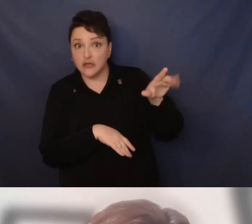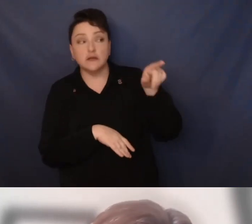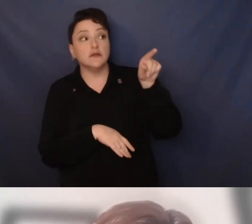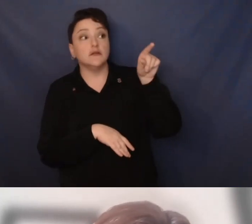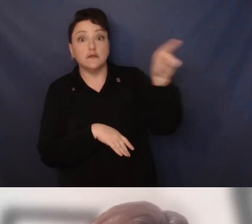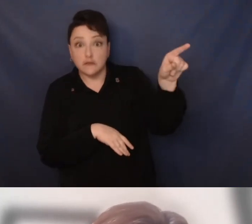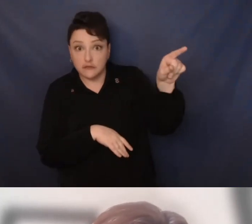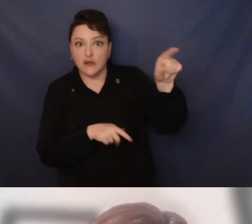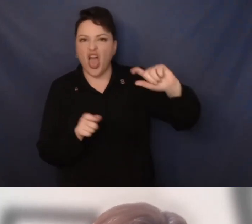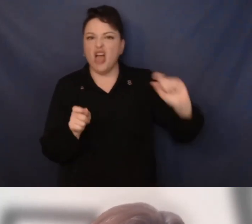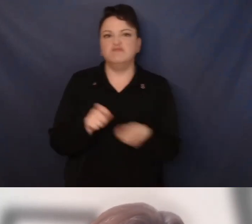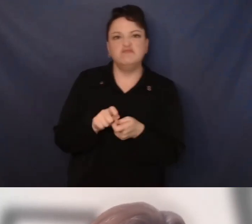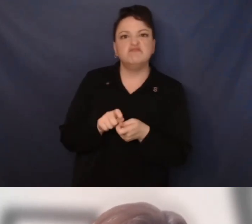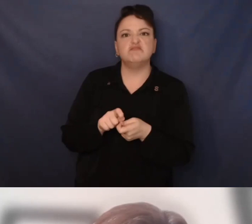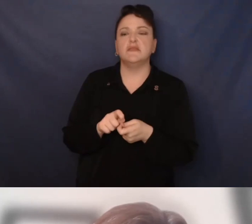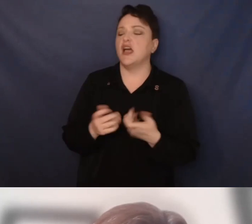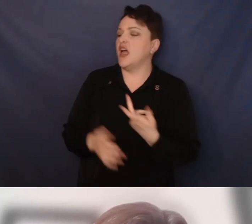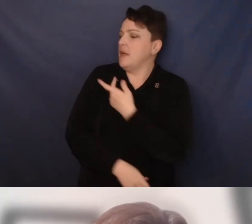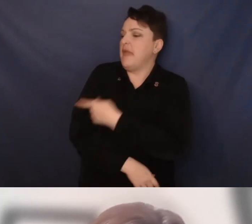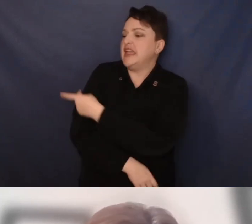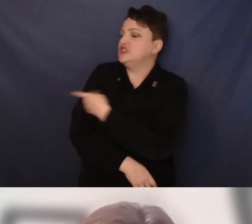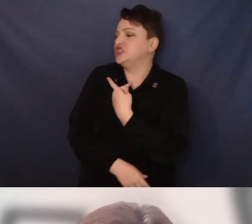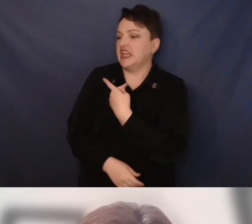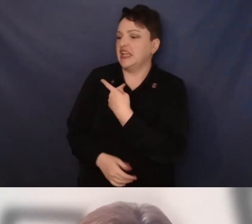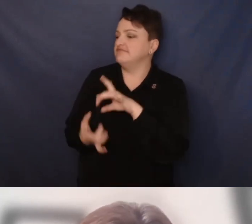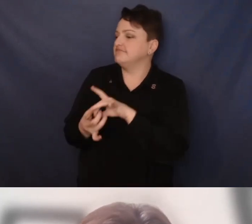healthcare services. Also other folks who are echoing this question and saying I'm nervous